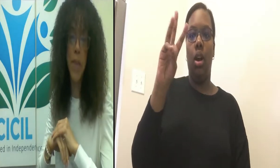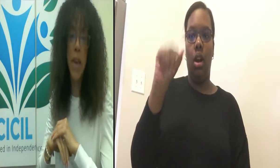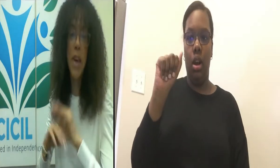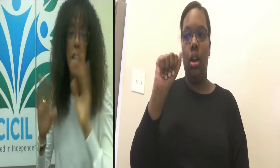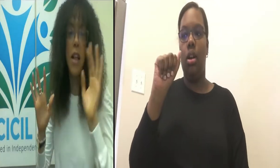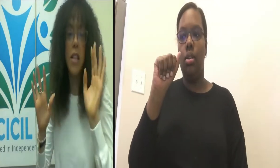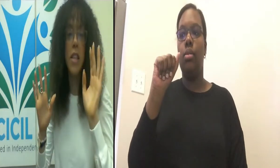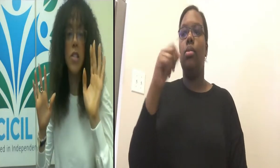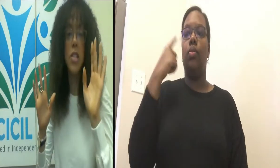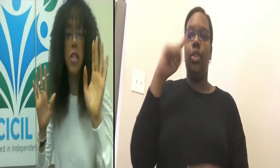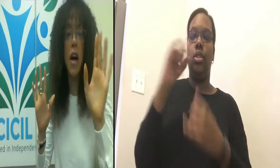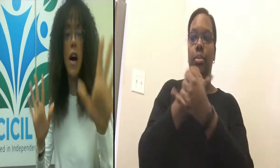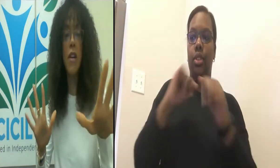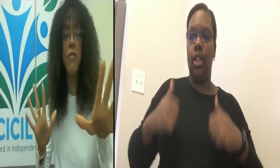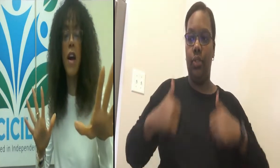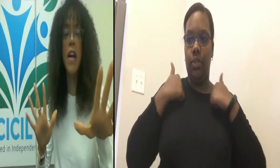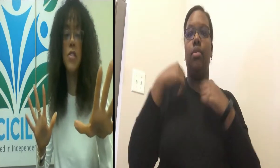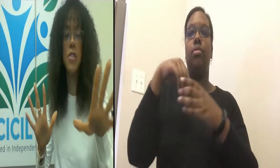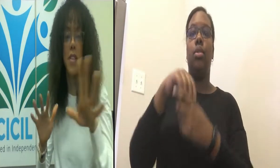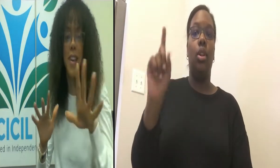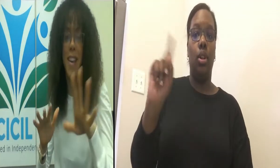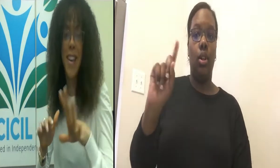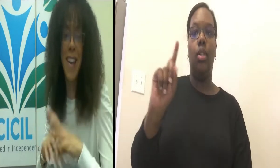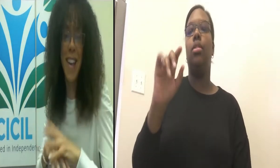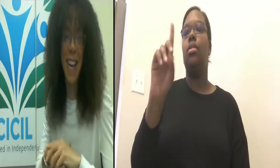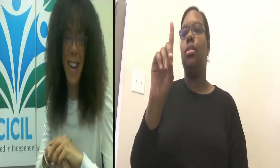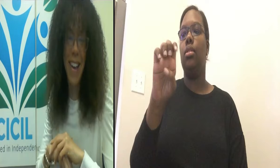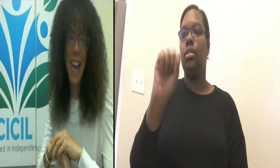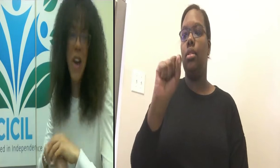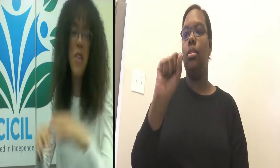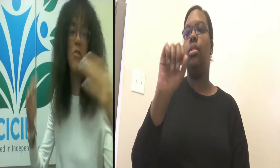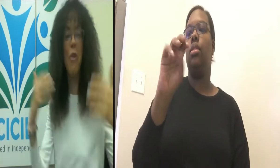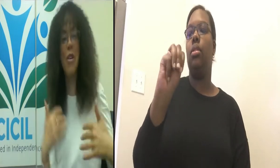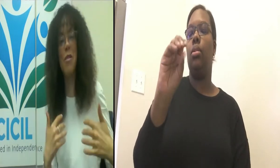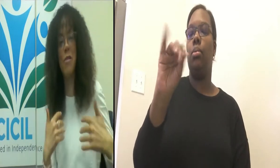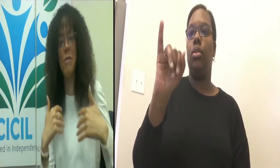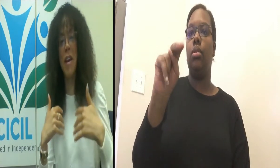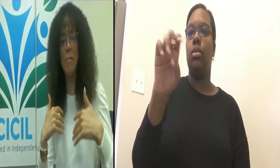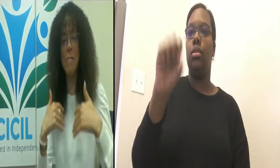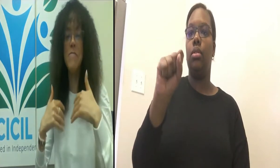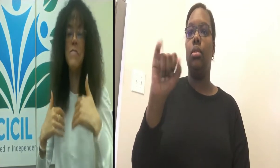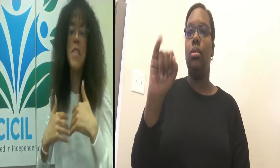for Iowa Coalition for Collective Change here in Des Moines. That's a lot of